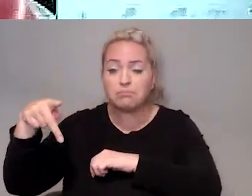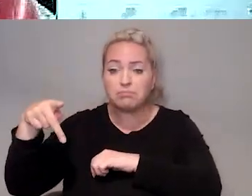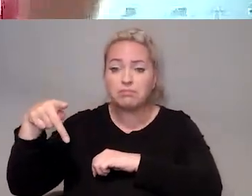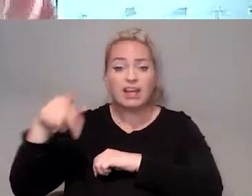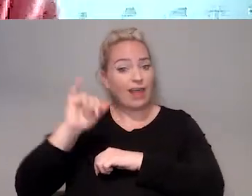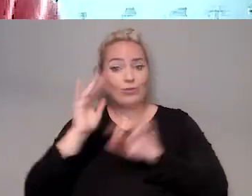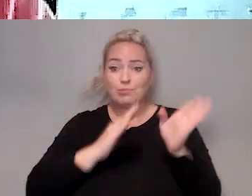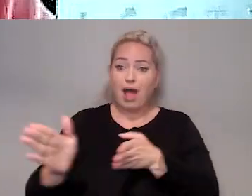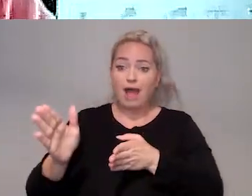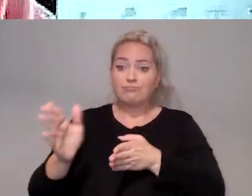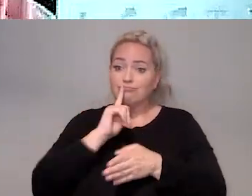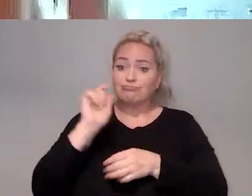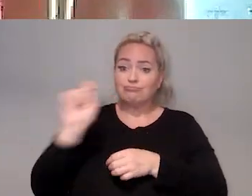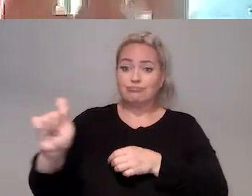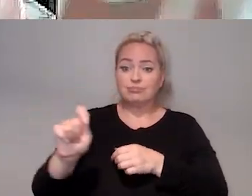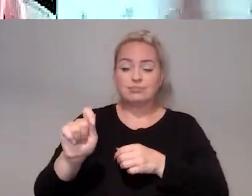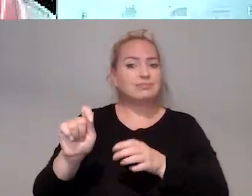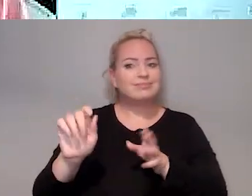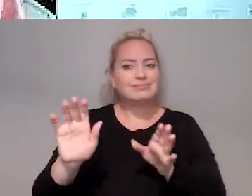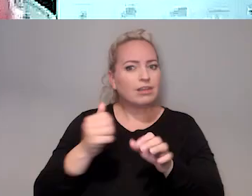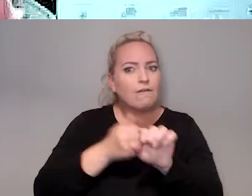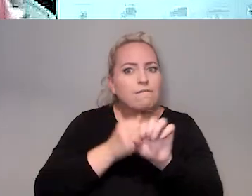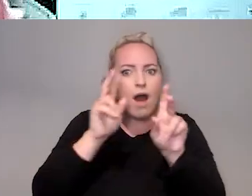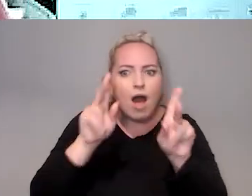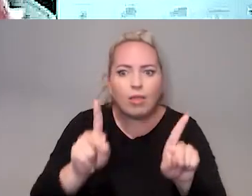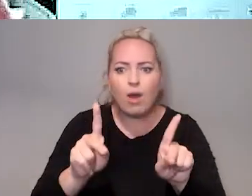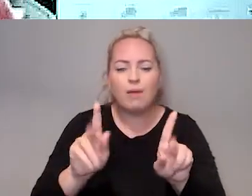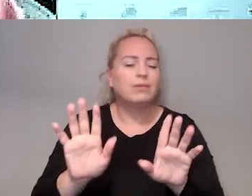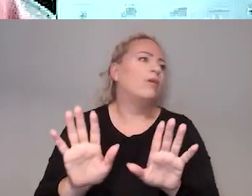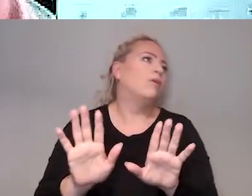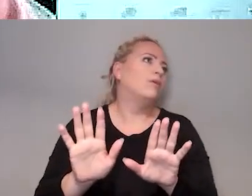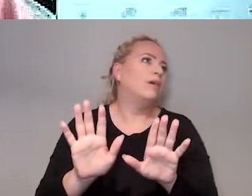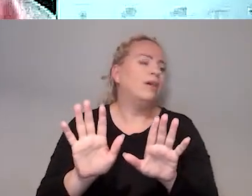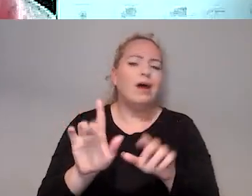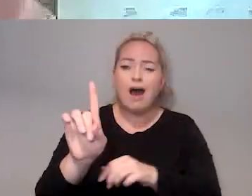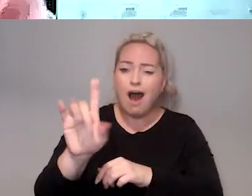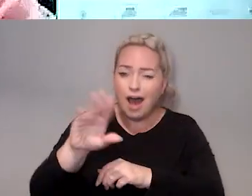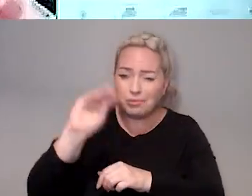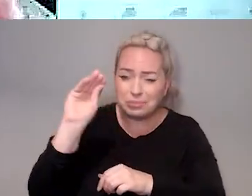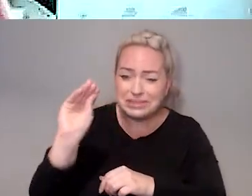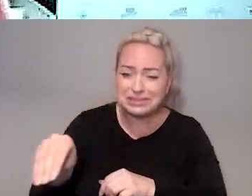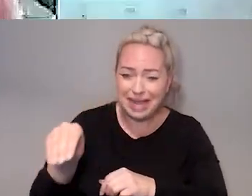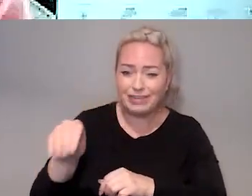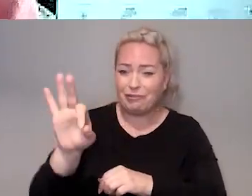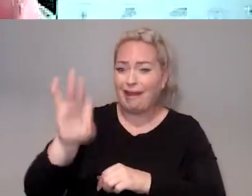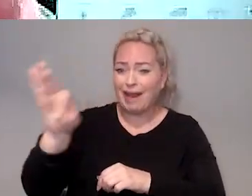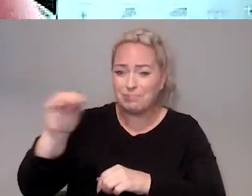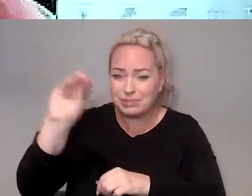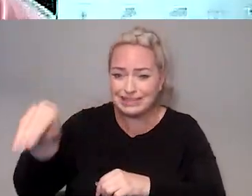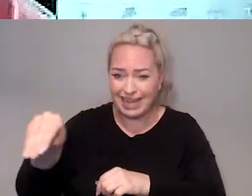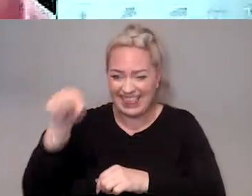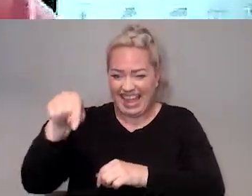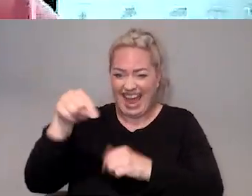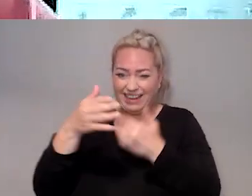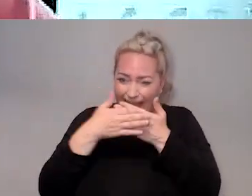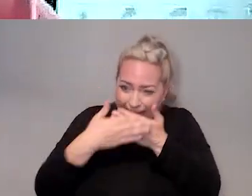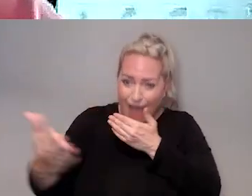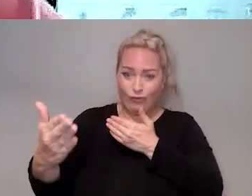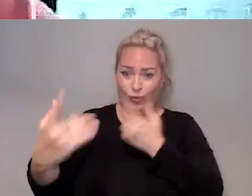and that was the plan but the followup is like what 100% of it 99% of it is that followup and